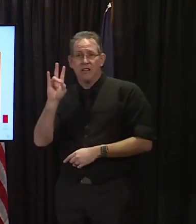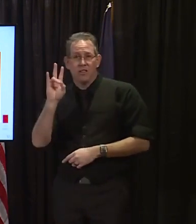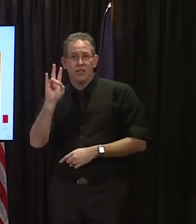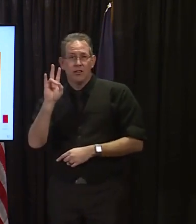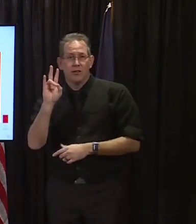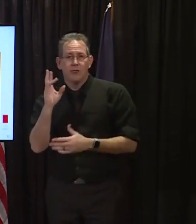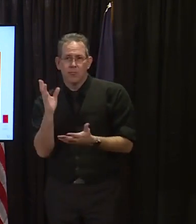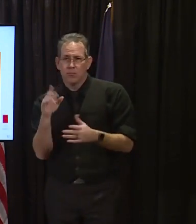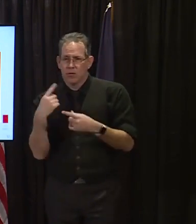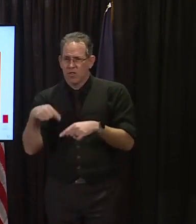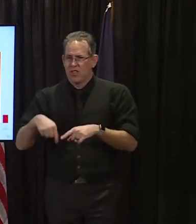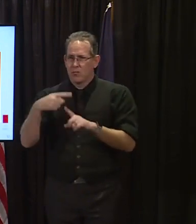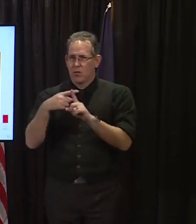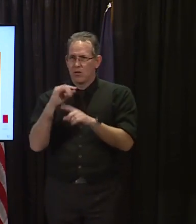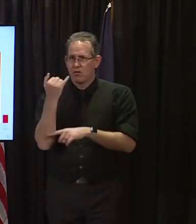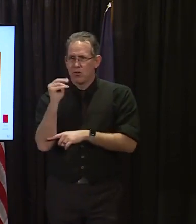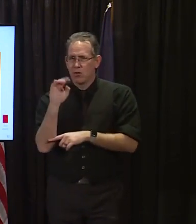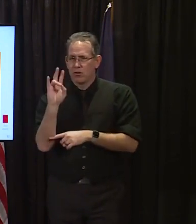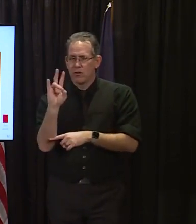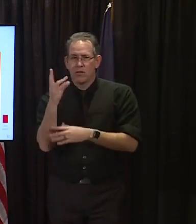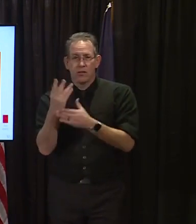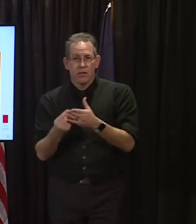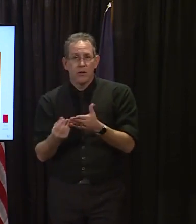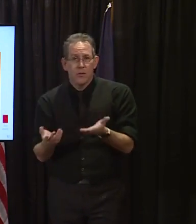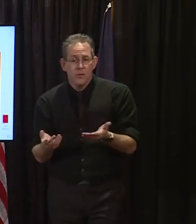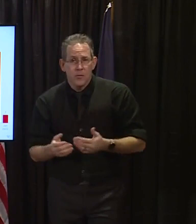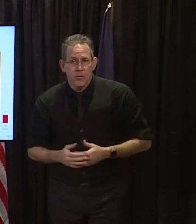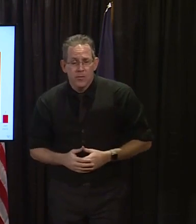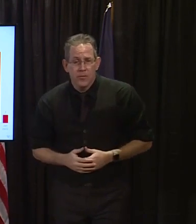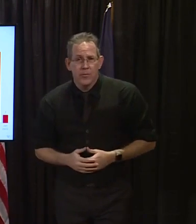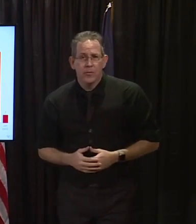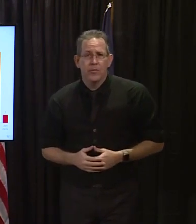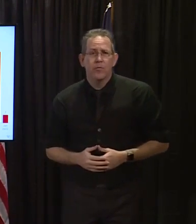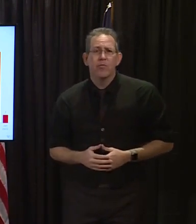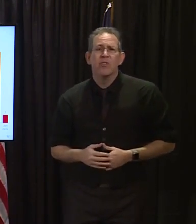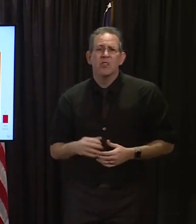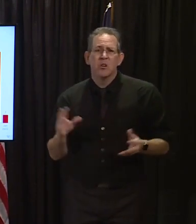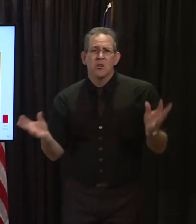fatalities. Uh, for the entire pandemic, Vermont continues to be the lowest per